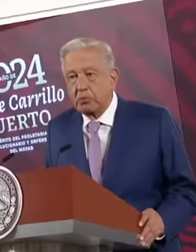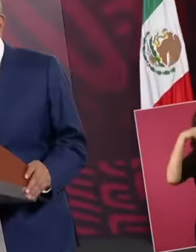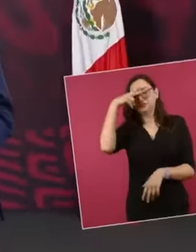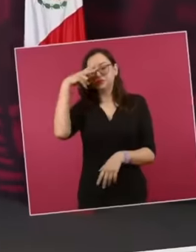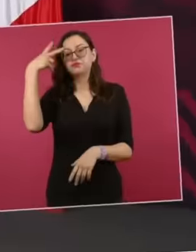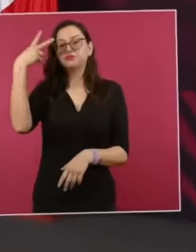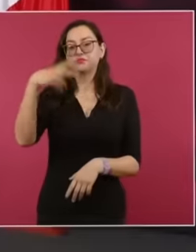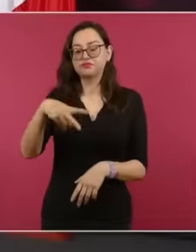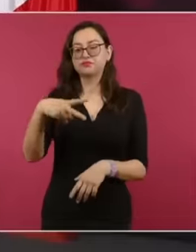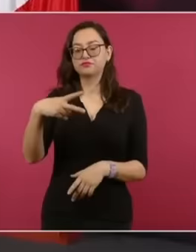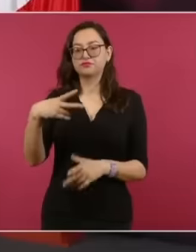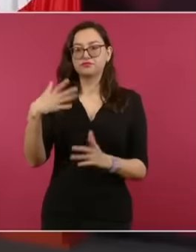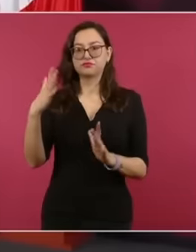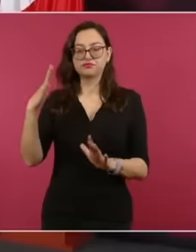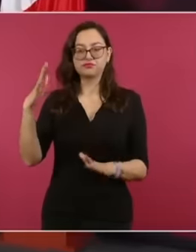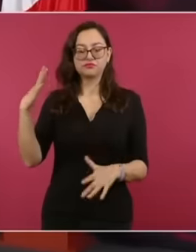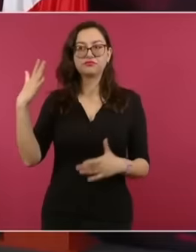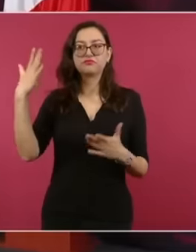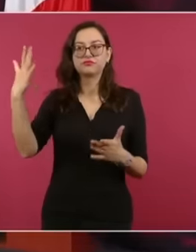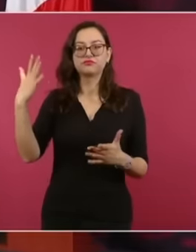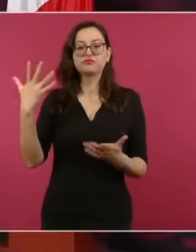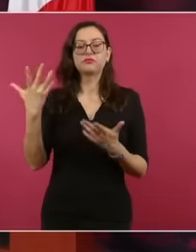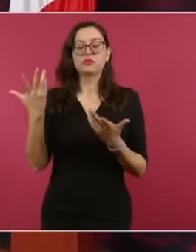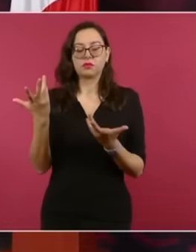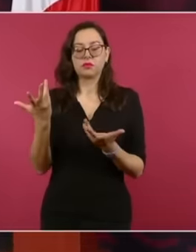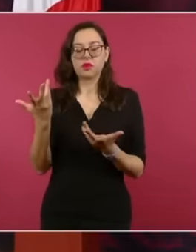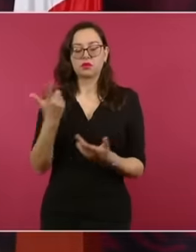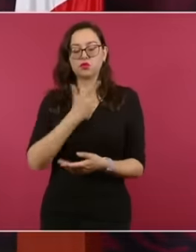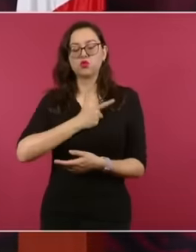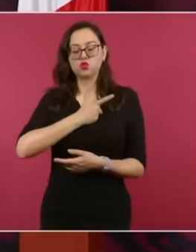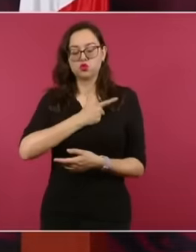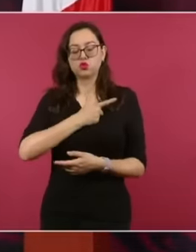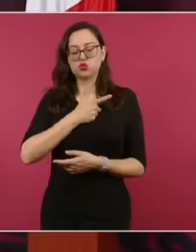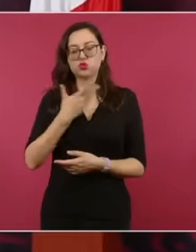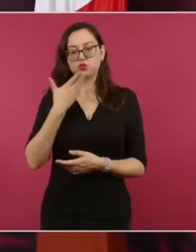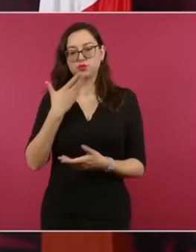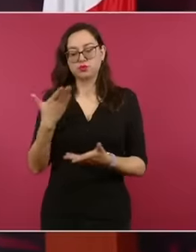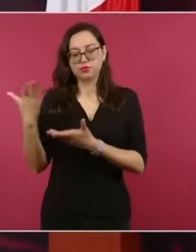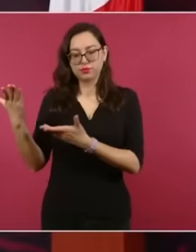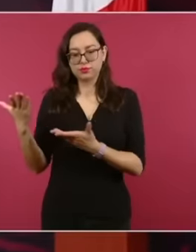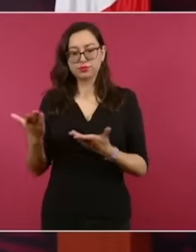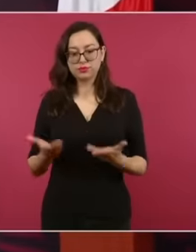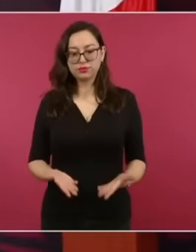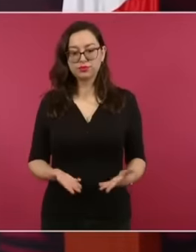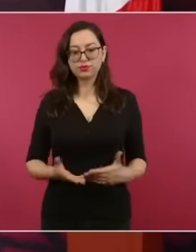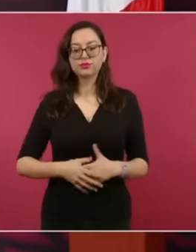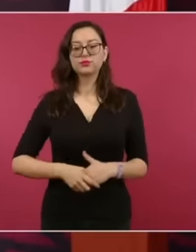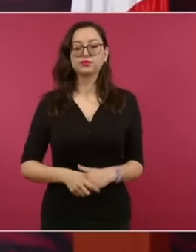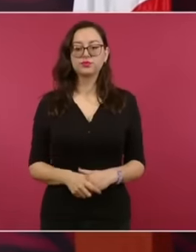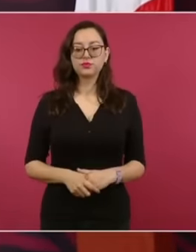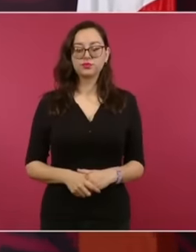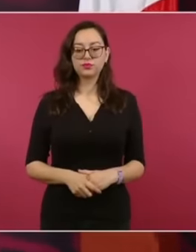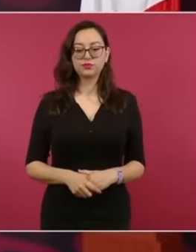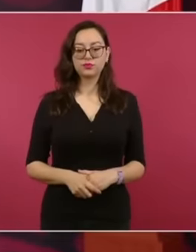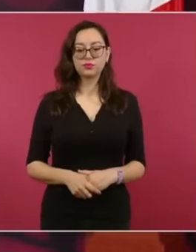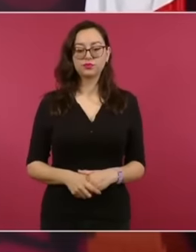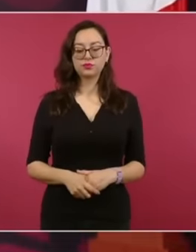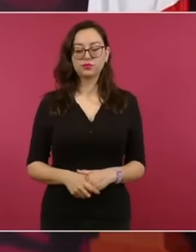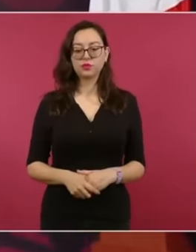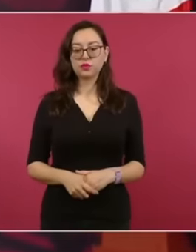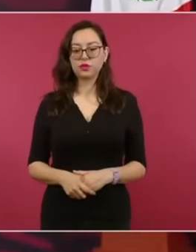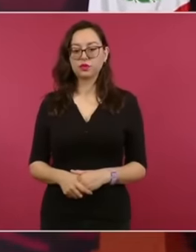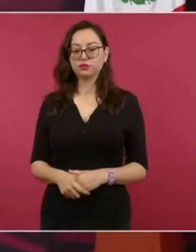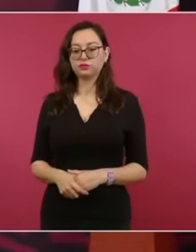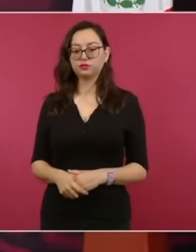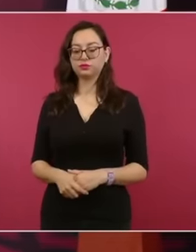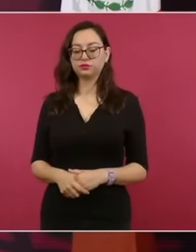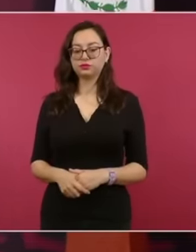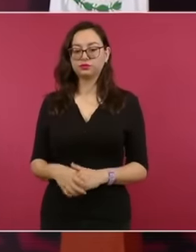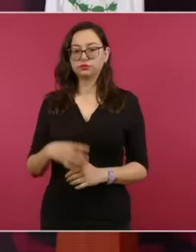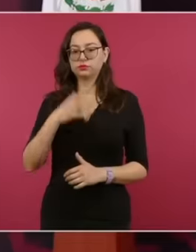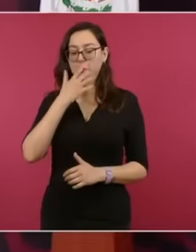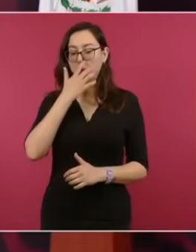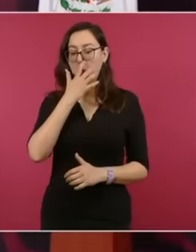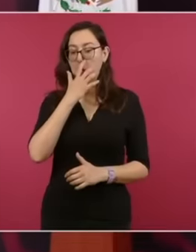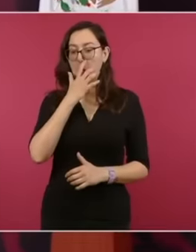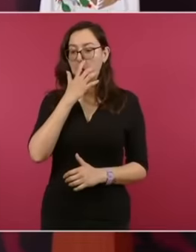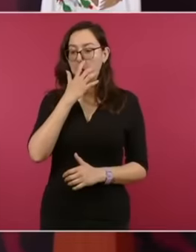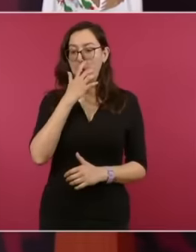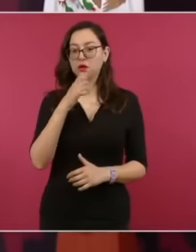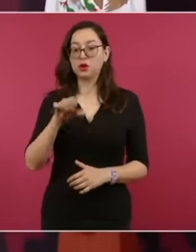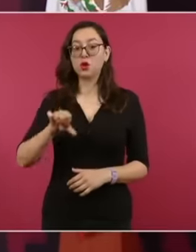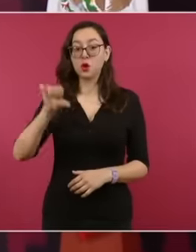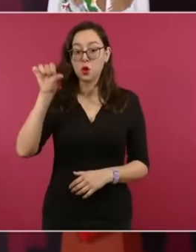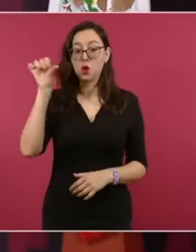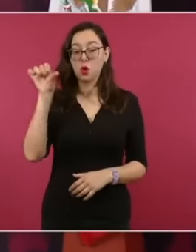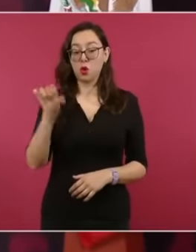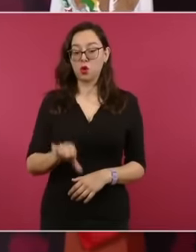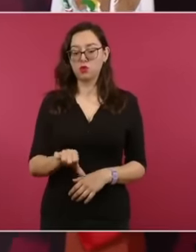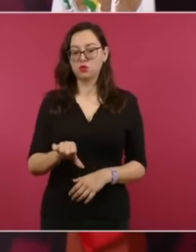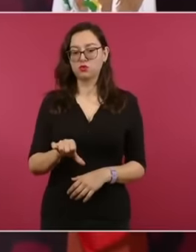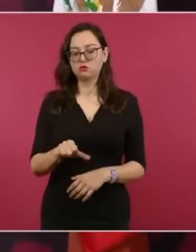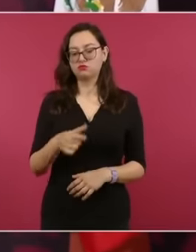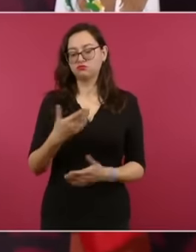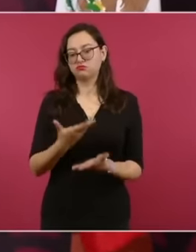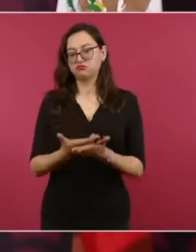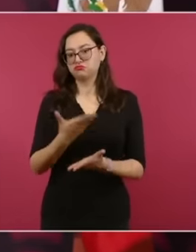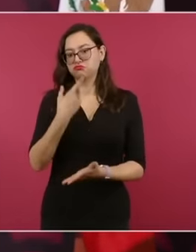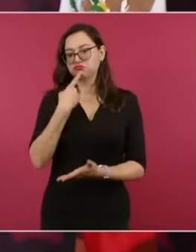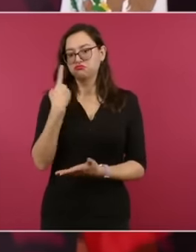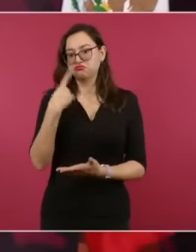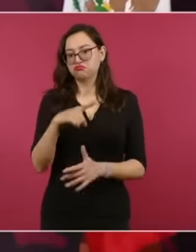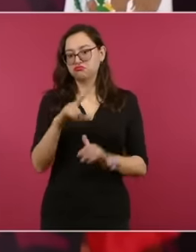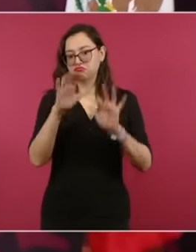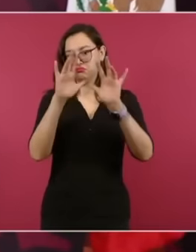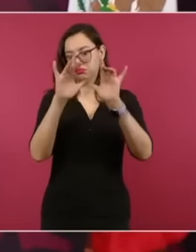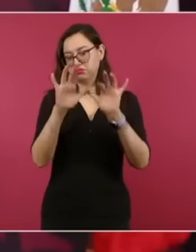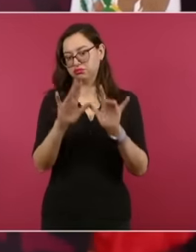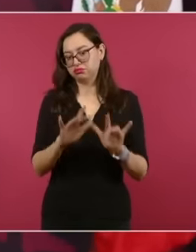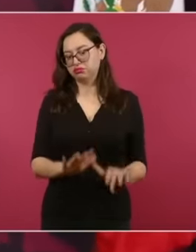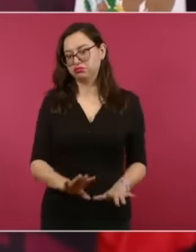because today we are going to present the complaint before the International Court of Justice and